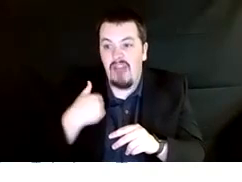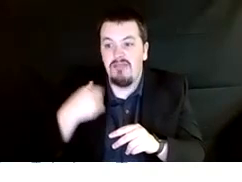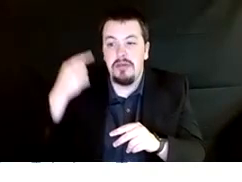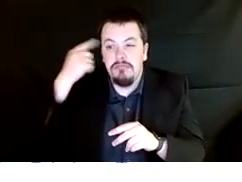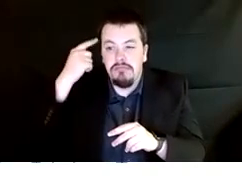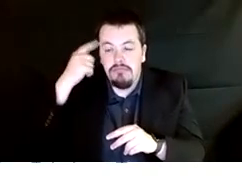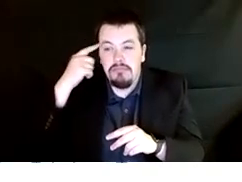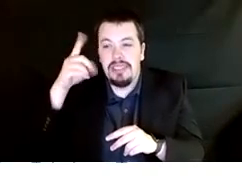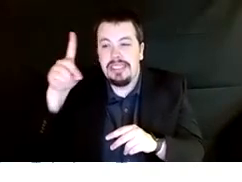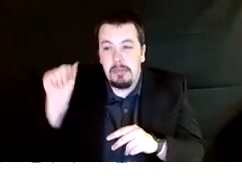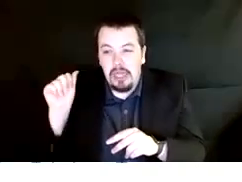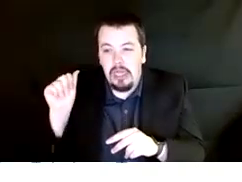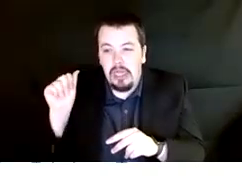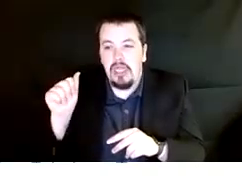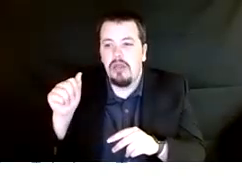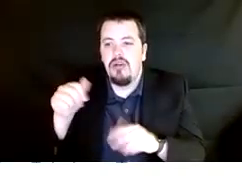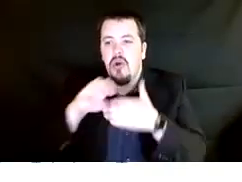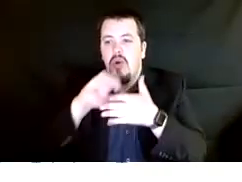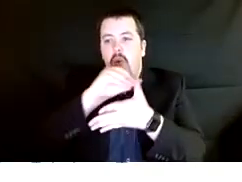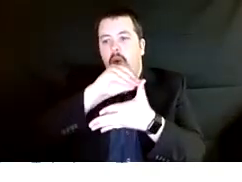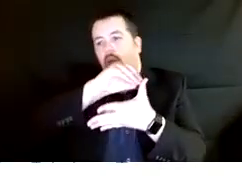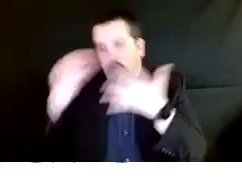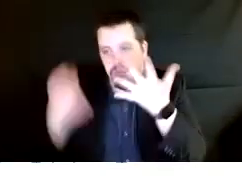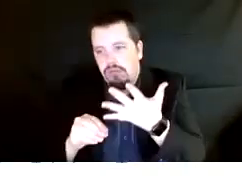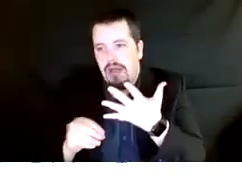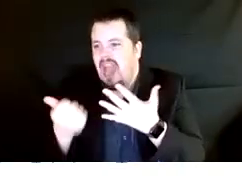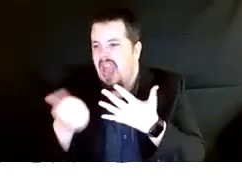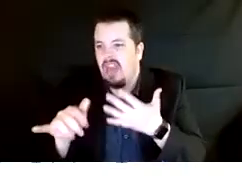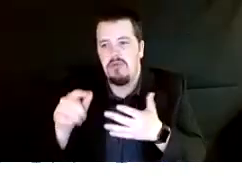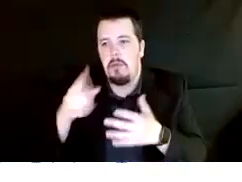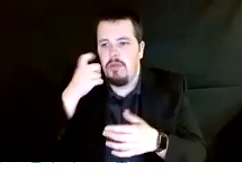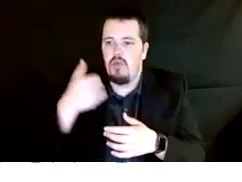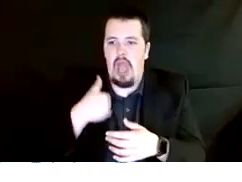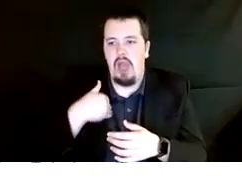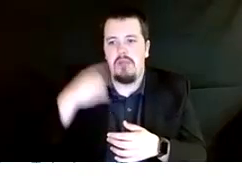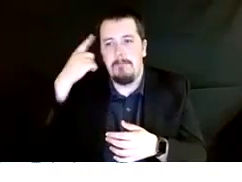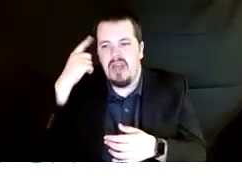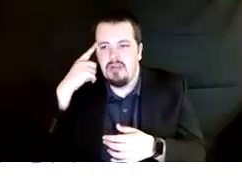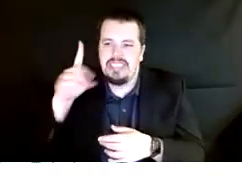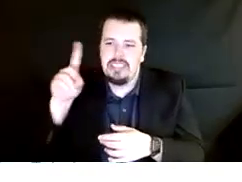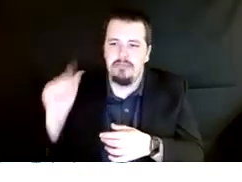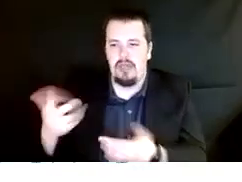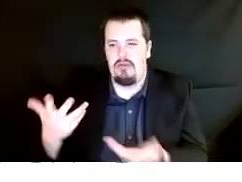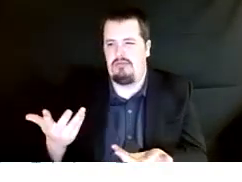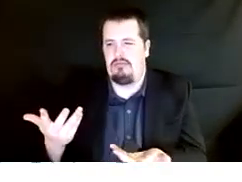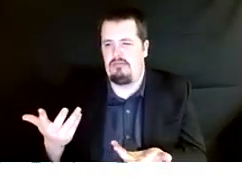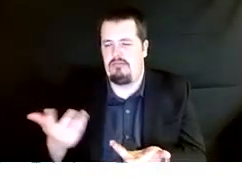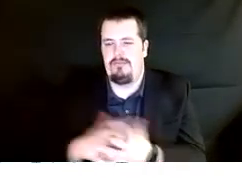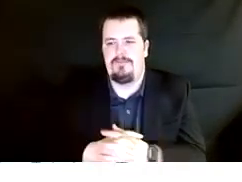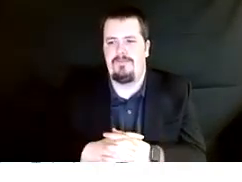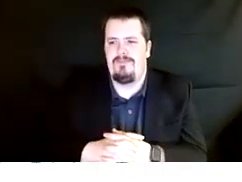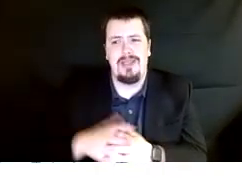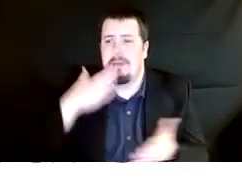you were moved down the line for a ventilator, just because you had that um so it was bad um